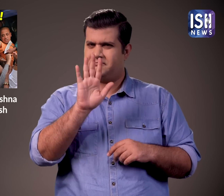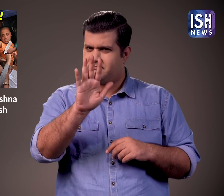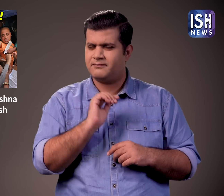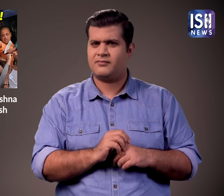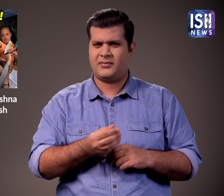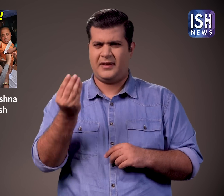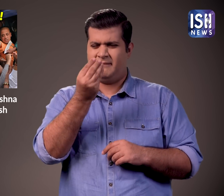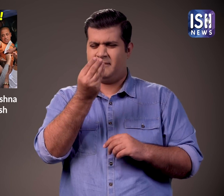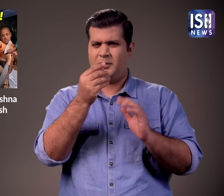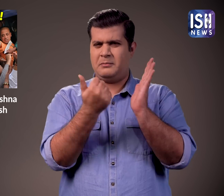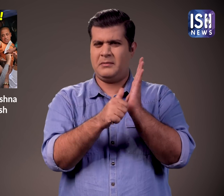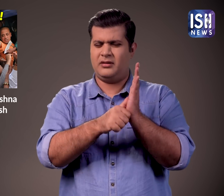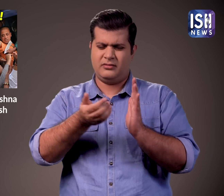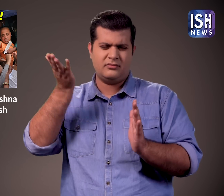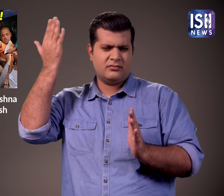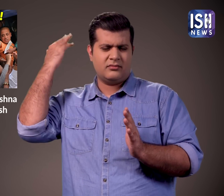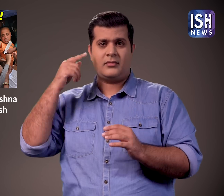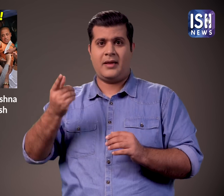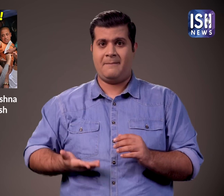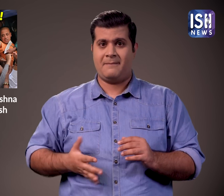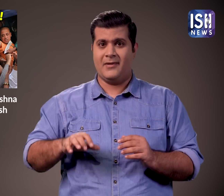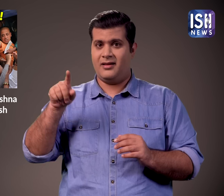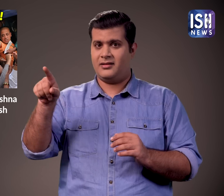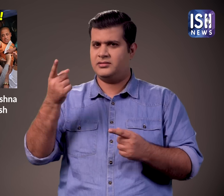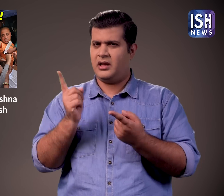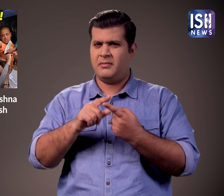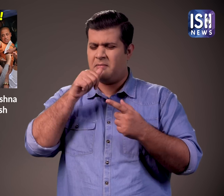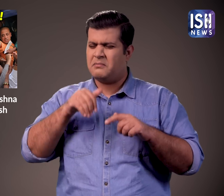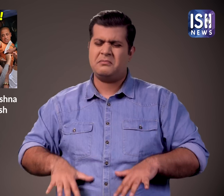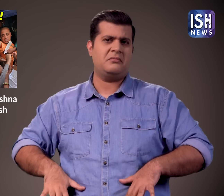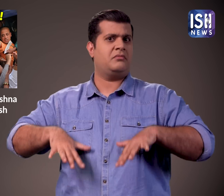Few months ago Bangladesh was hit by severe floods.